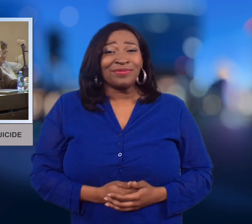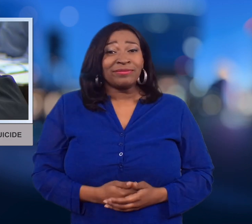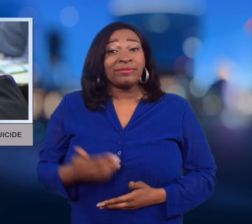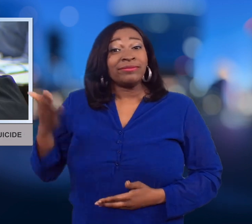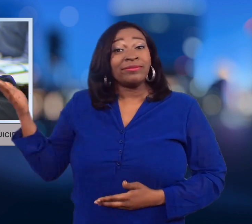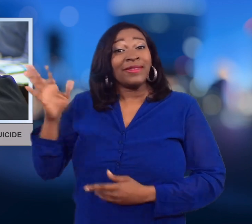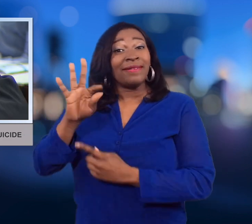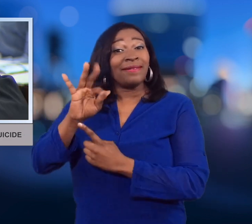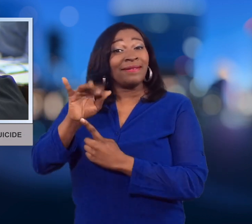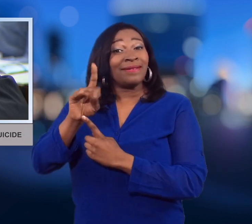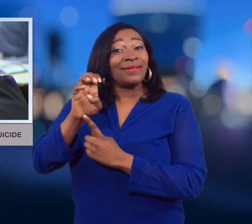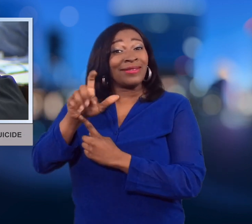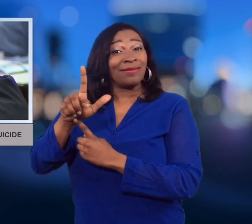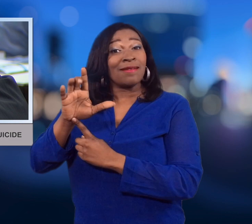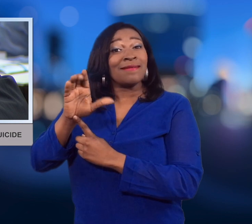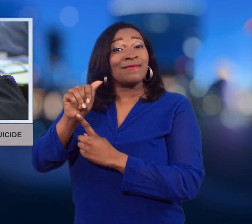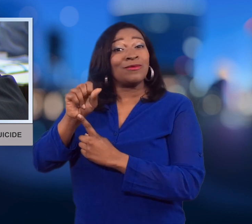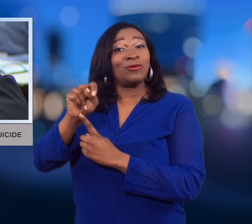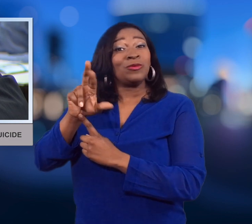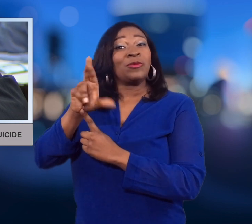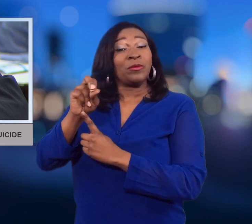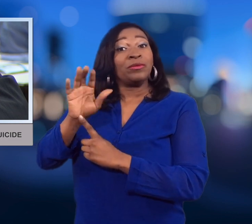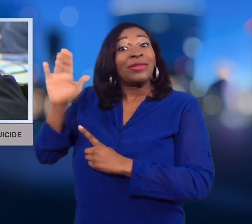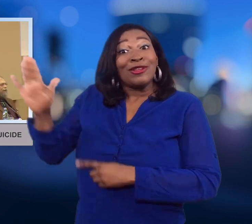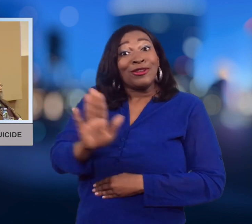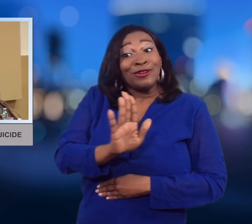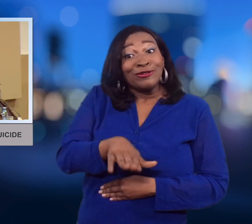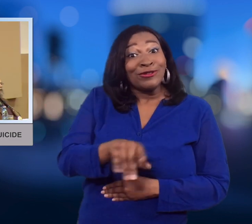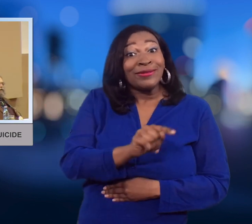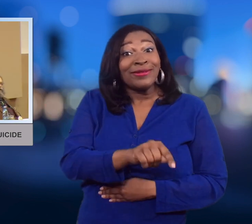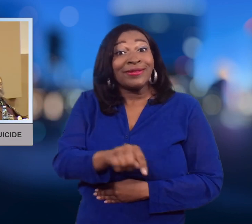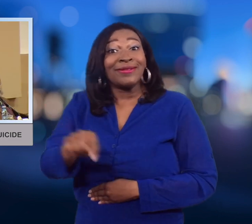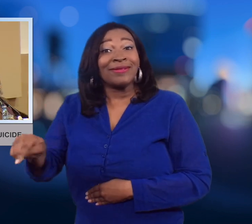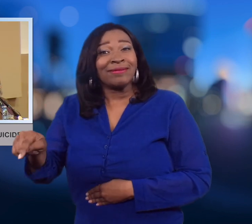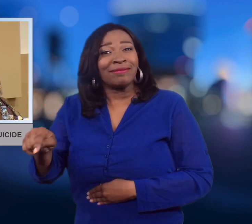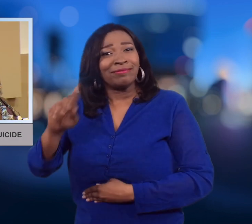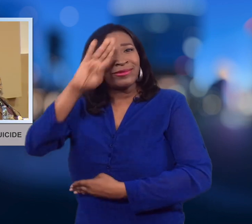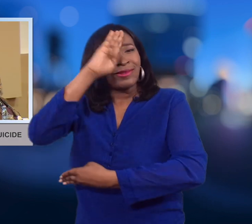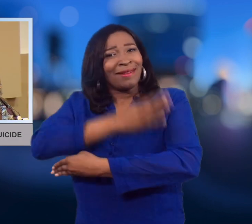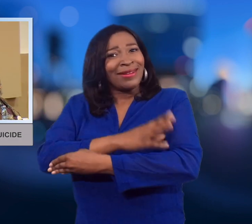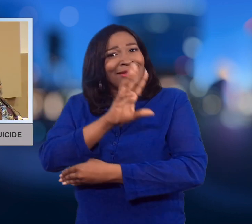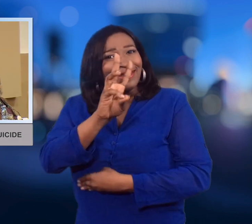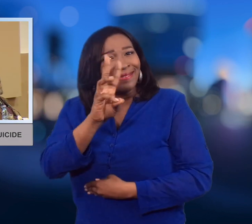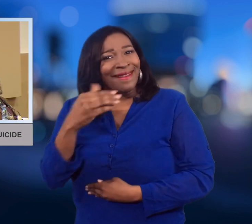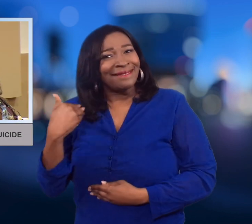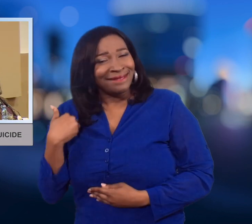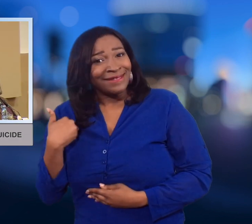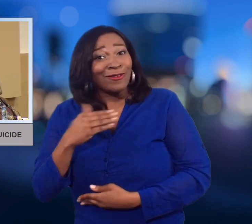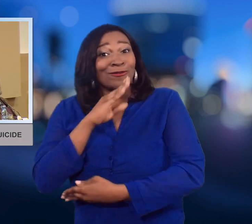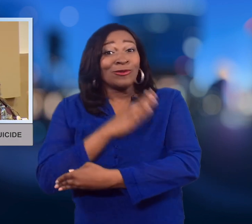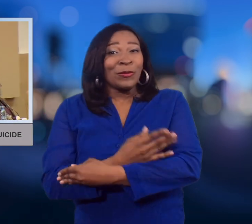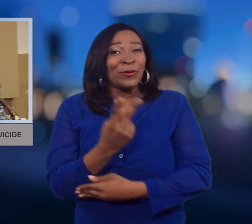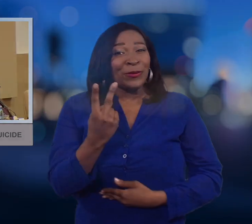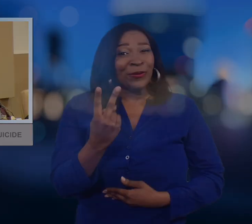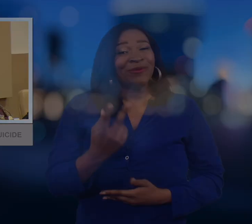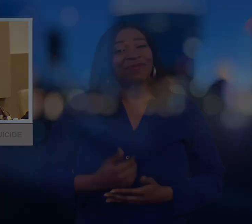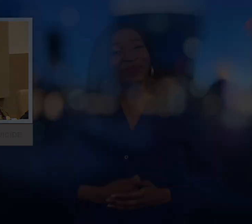Fidel Castro also had six other sons and two daughters.